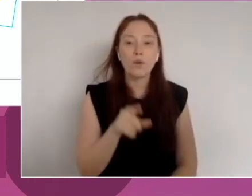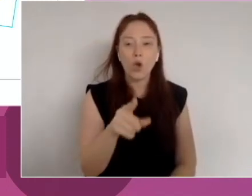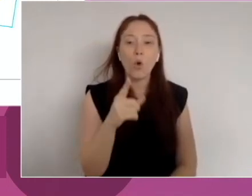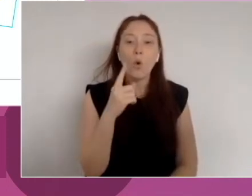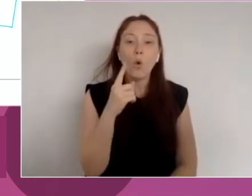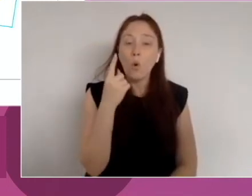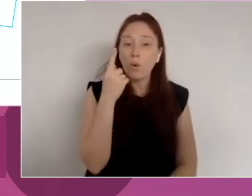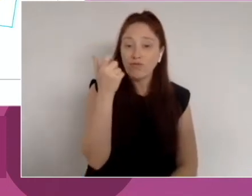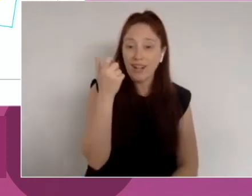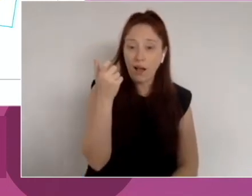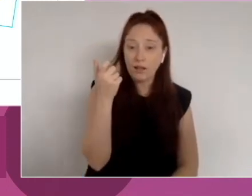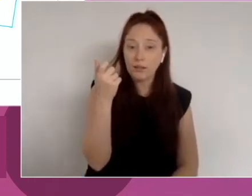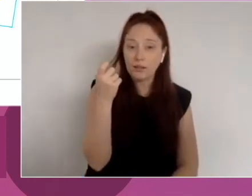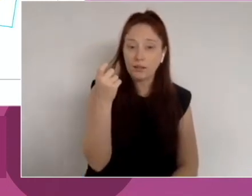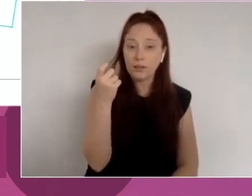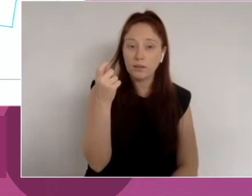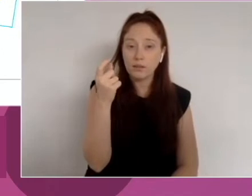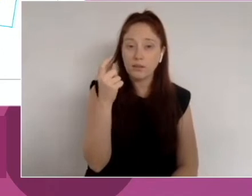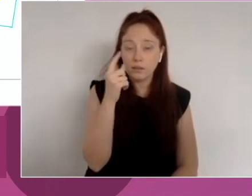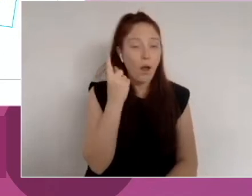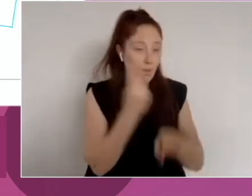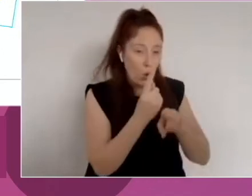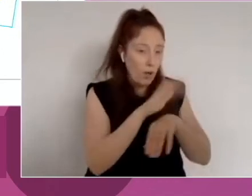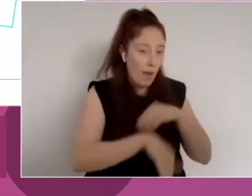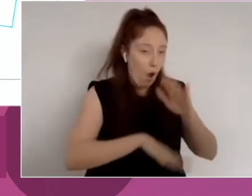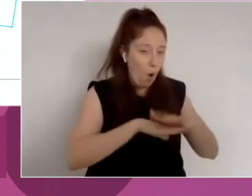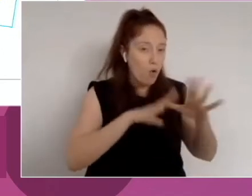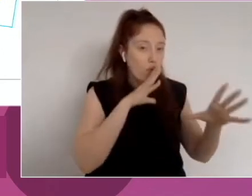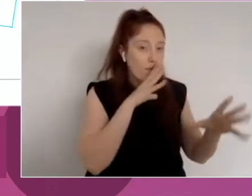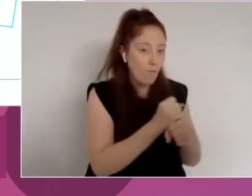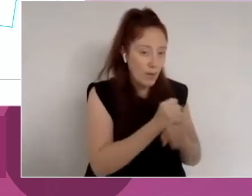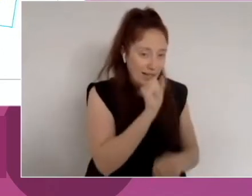not only as I talked about, a whole of Government approach is important, but in fact, it's critical.